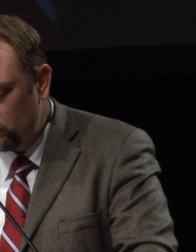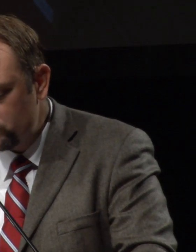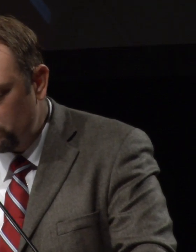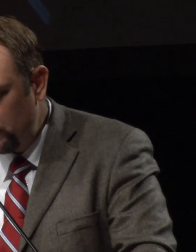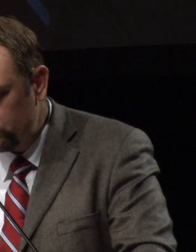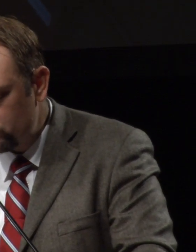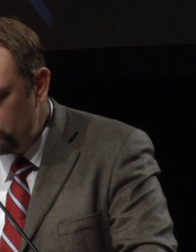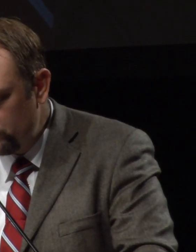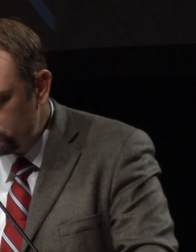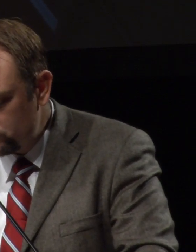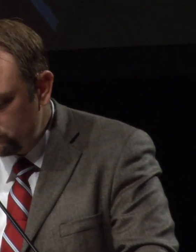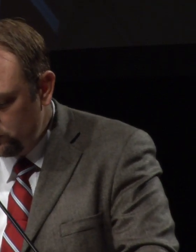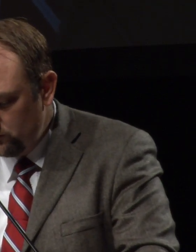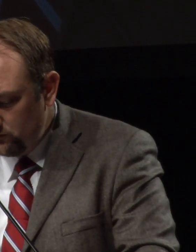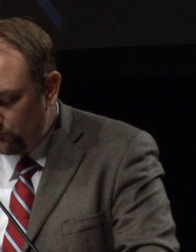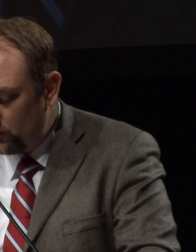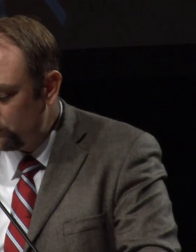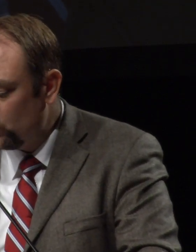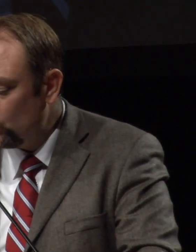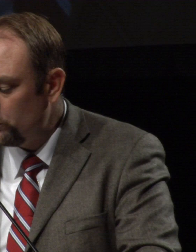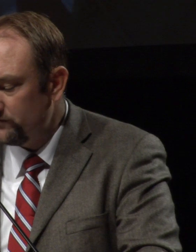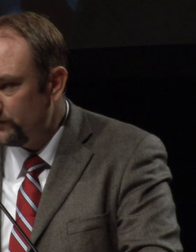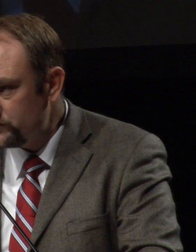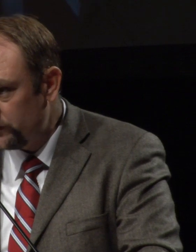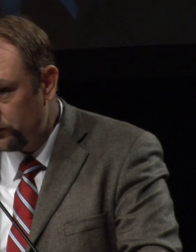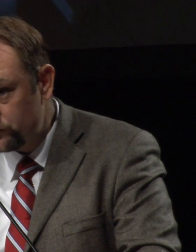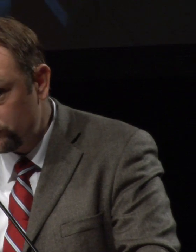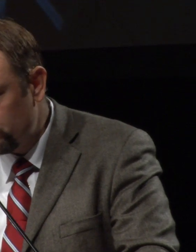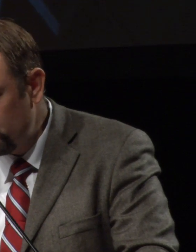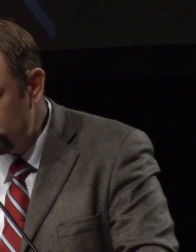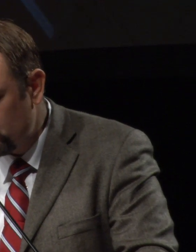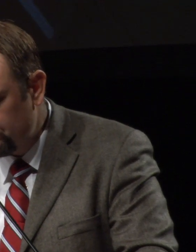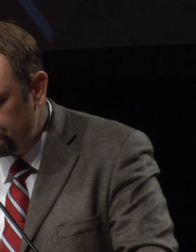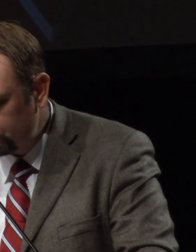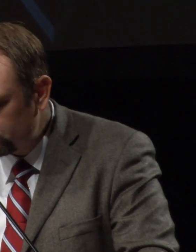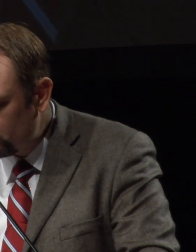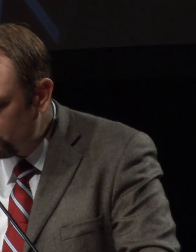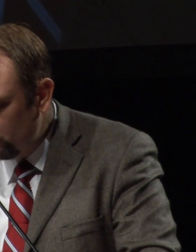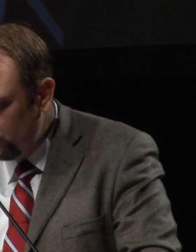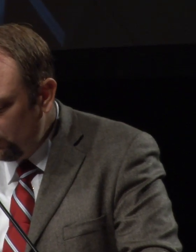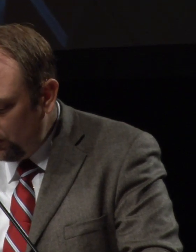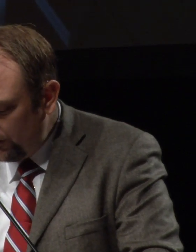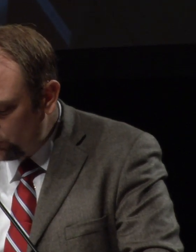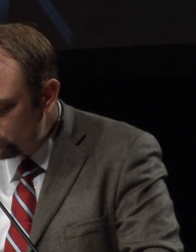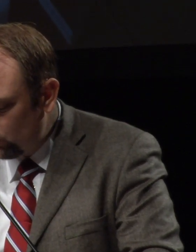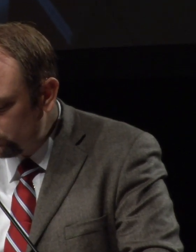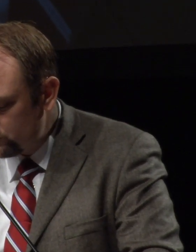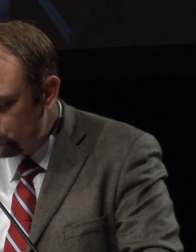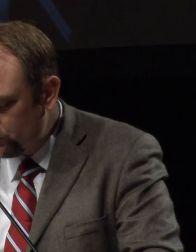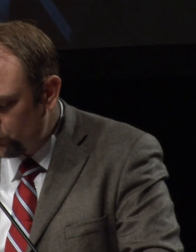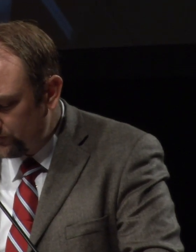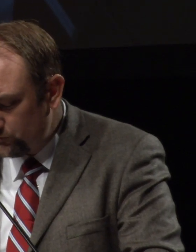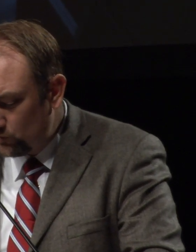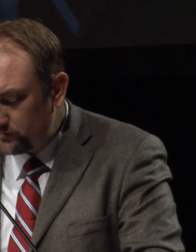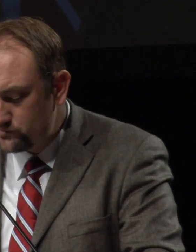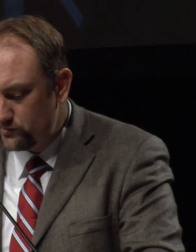OR A WARM SMILE TO STUDENTS, FAR FROM HOME AND FACING AN UNCERTAIN FUTURE. I ALSO WANT TO ASSURE YOU THAT